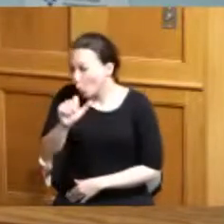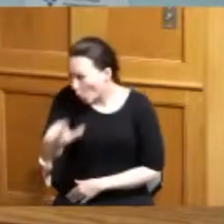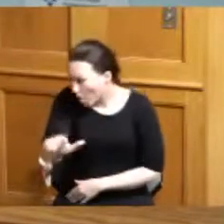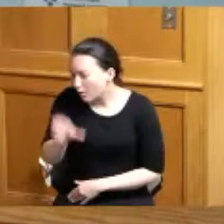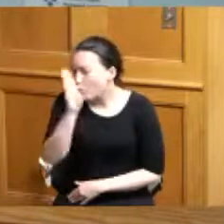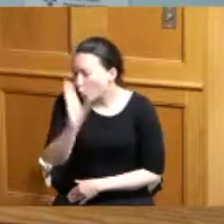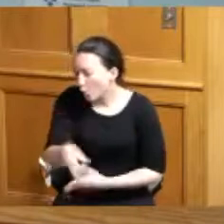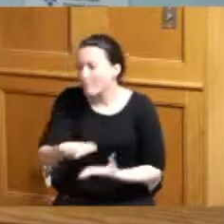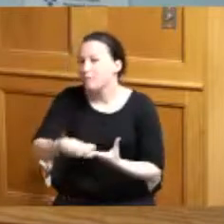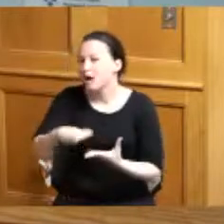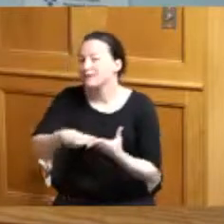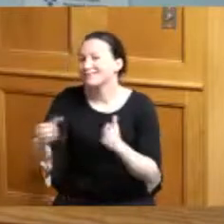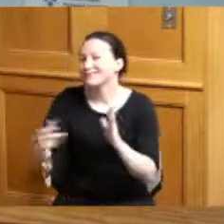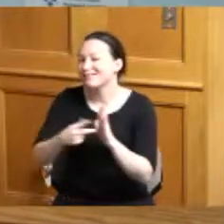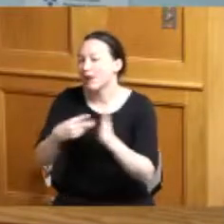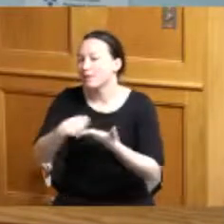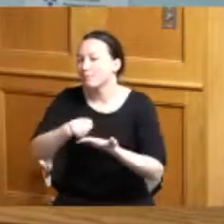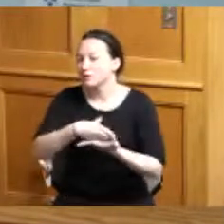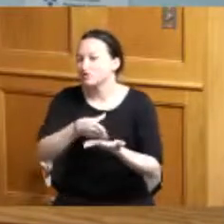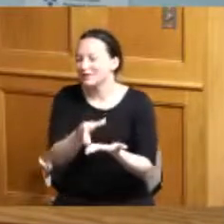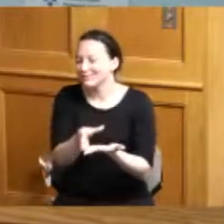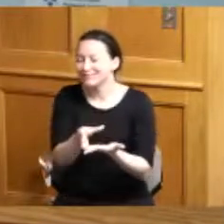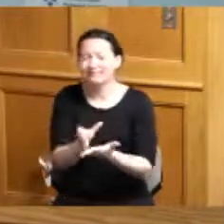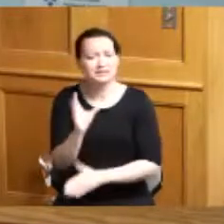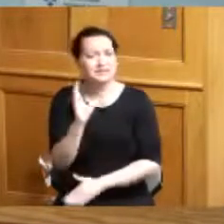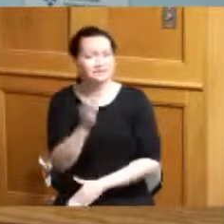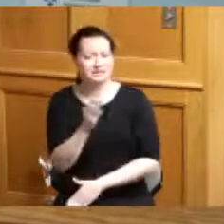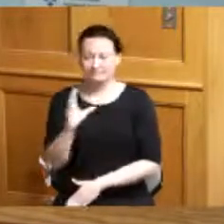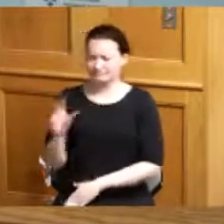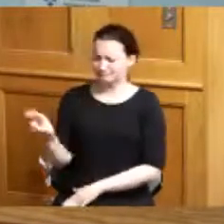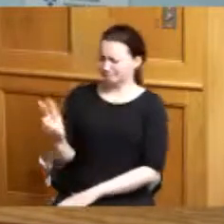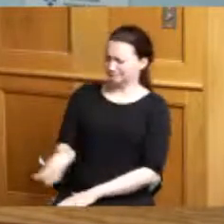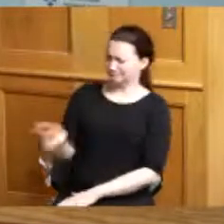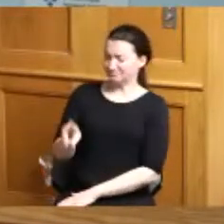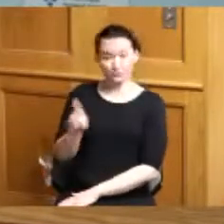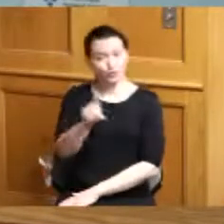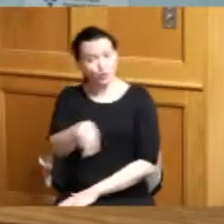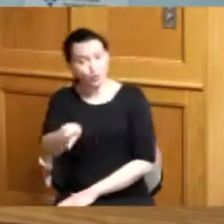will put money back in the budget and it looks like the way it's looking you guys might not have